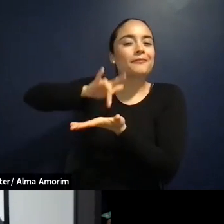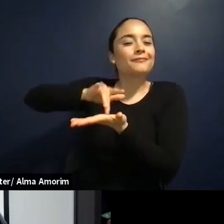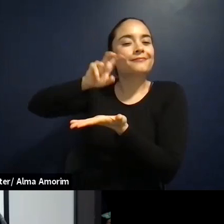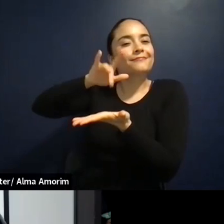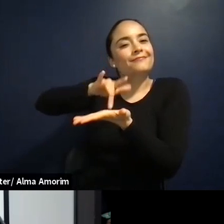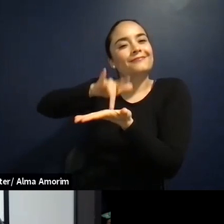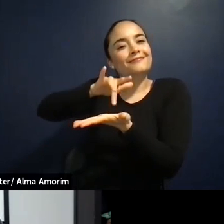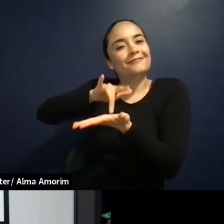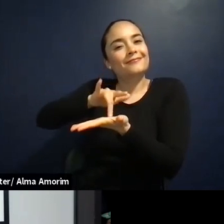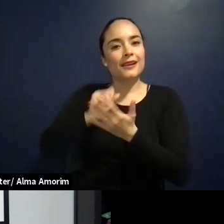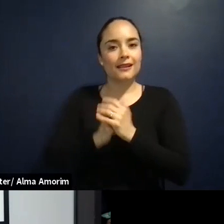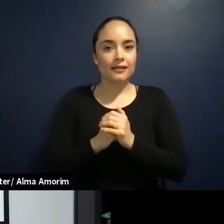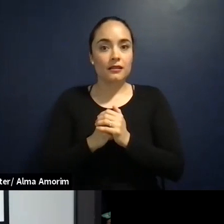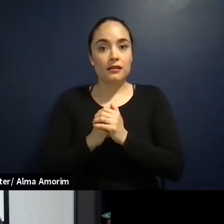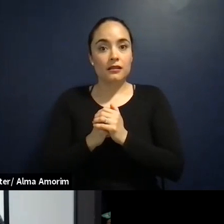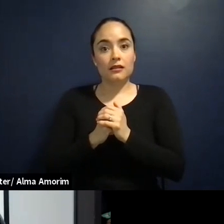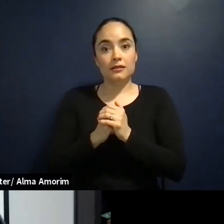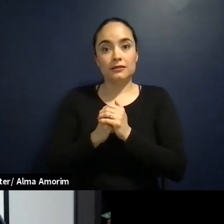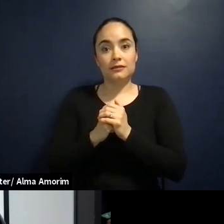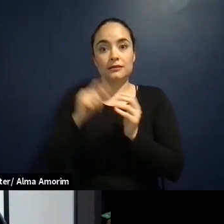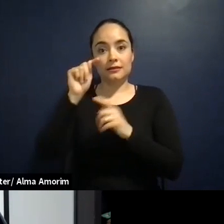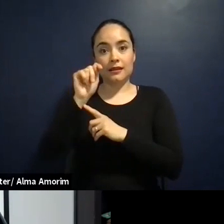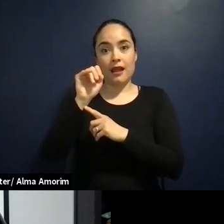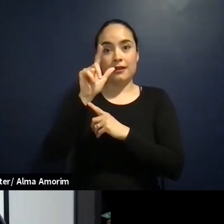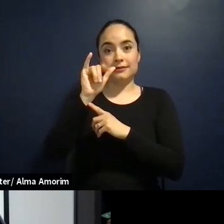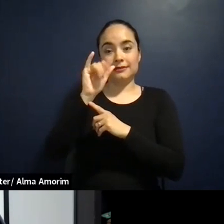guess it's probably the easiest way to describe it, without getting into a big lecture about it.